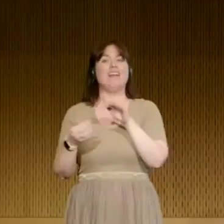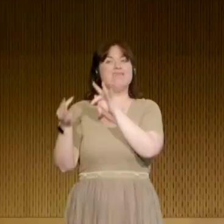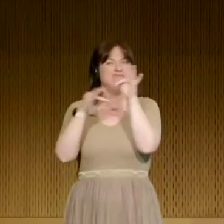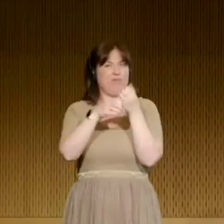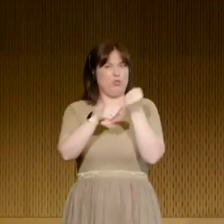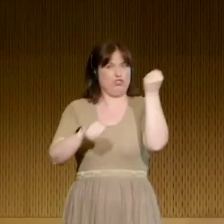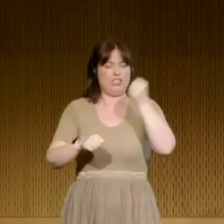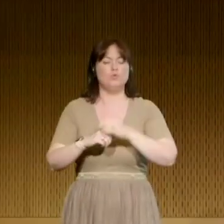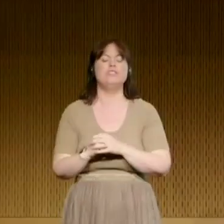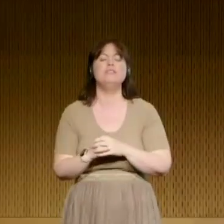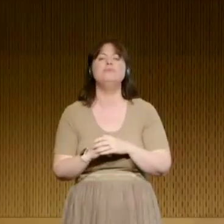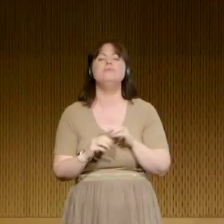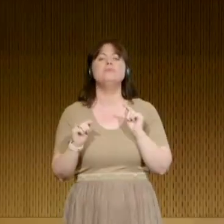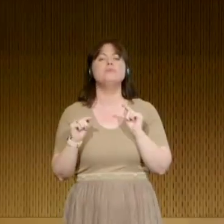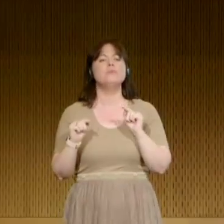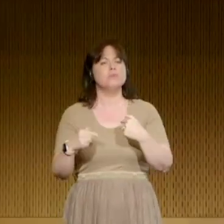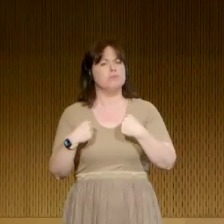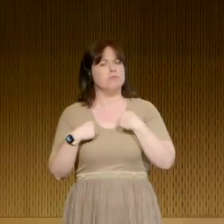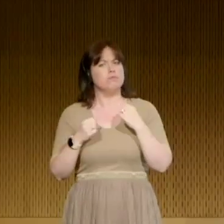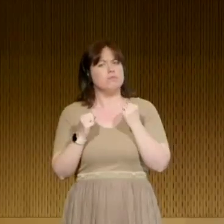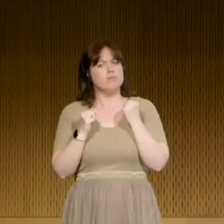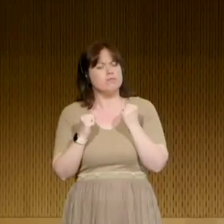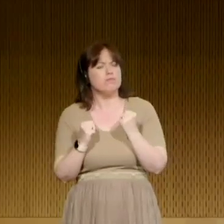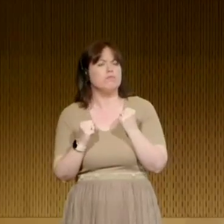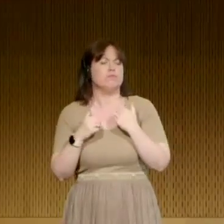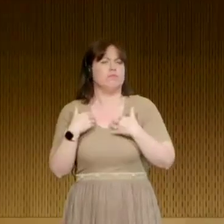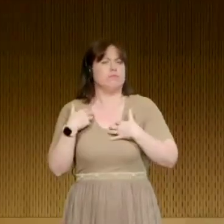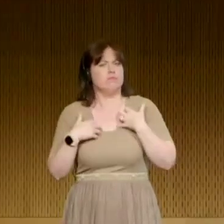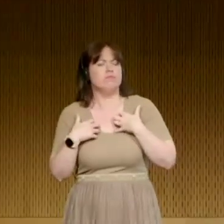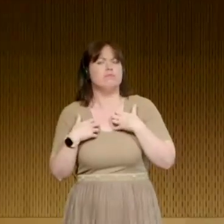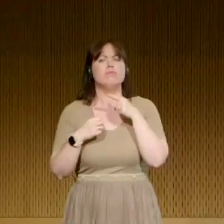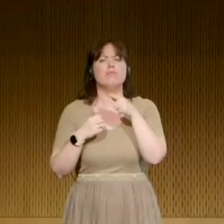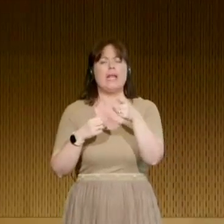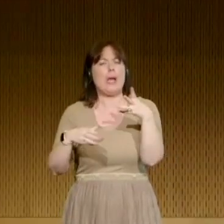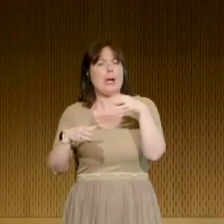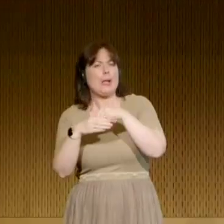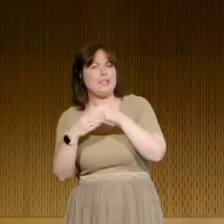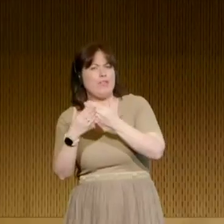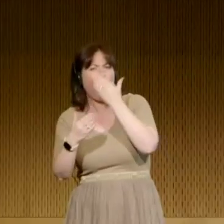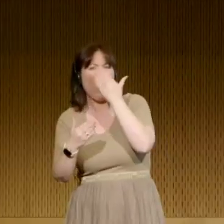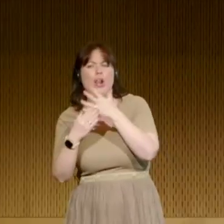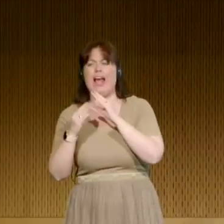very proactive in the whole area of inclusive learning, teaching assessment and importantly